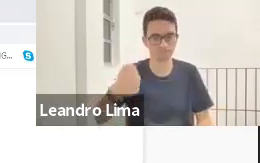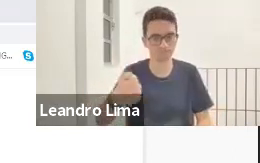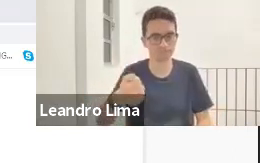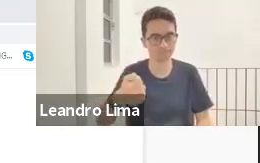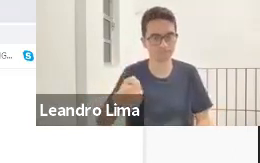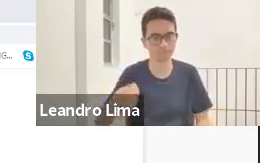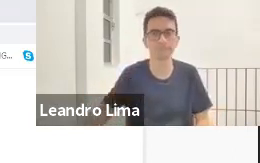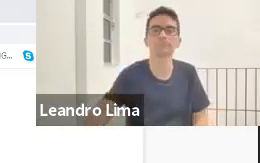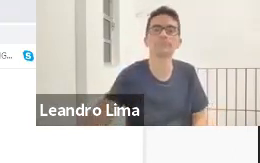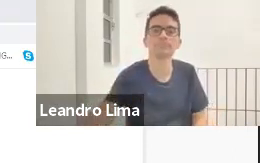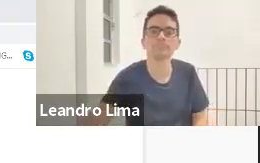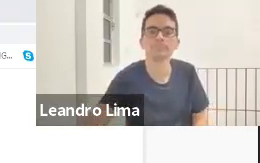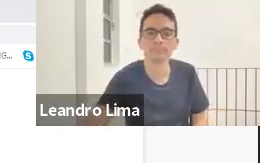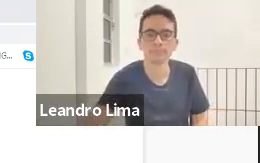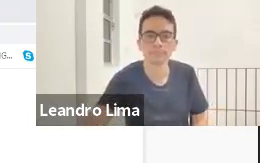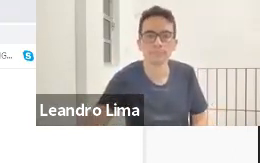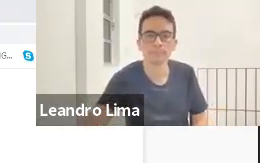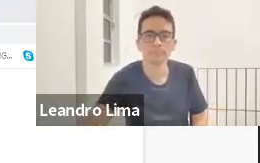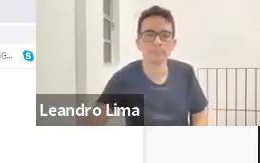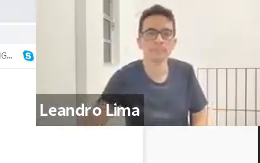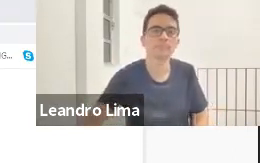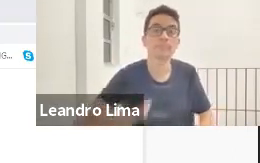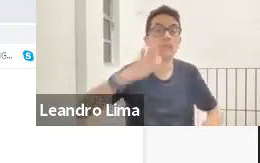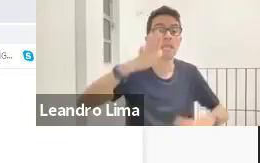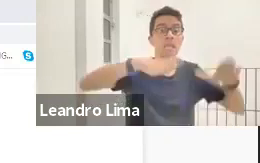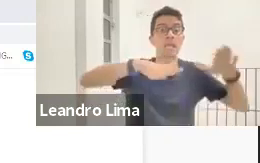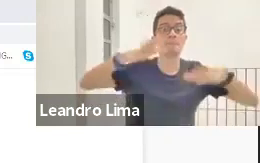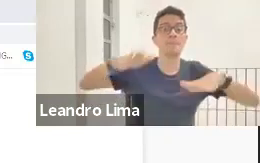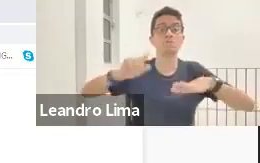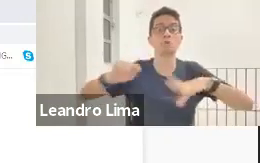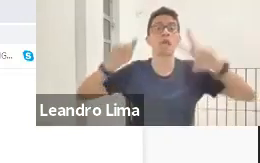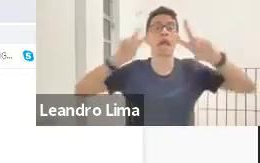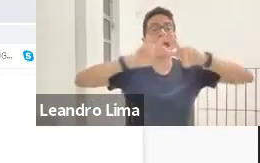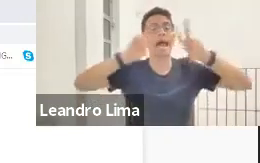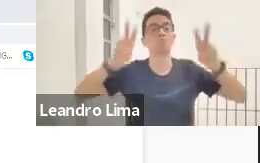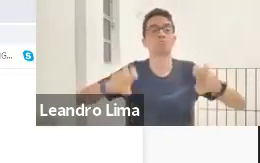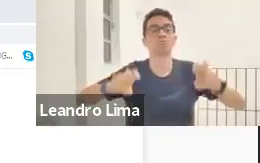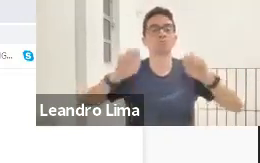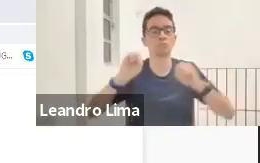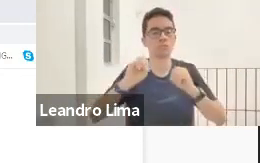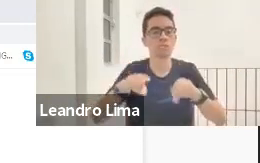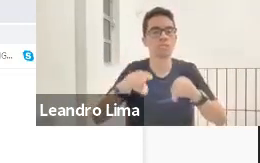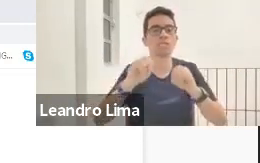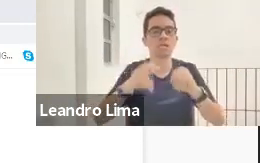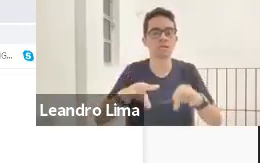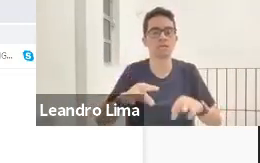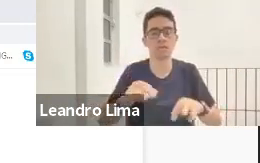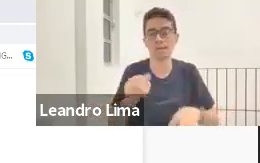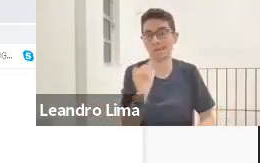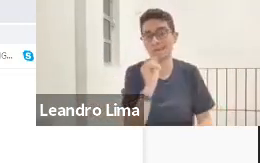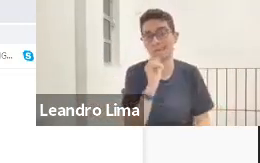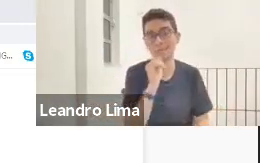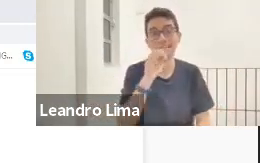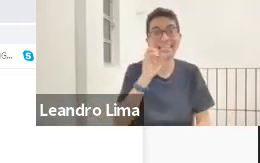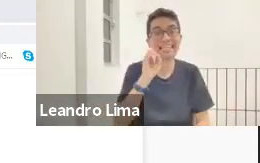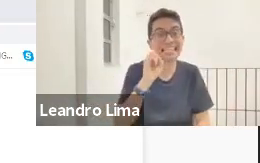depends. ds on what ds on what subject your teacher ds on what subject you're teaching because I don't think you teach a foreign language, the same way you teach lit e, the same way you teach